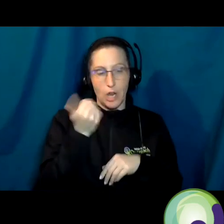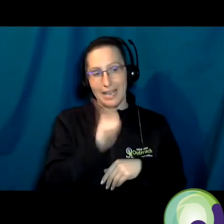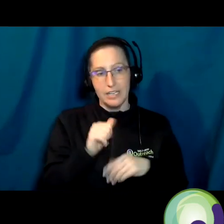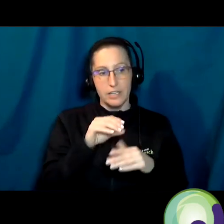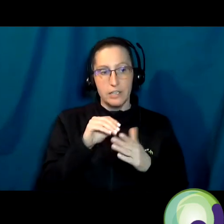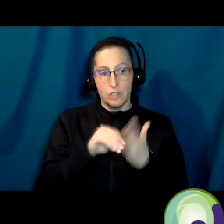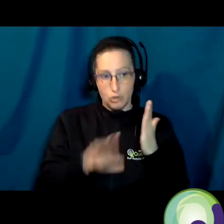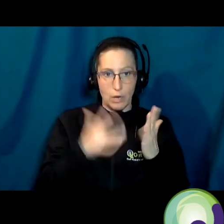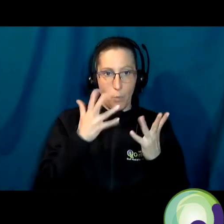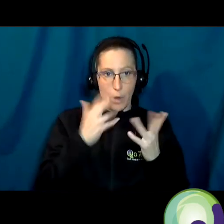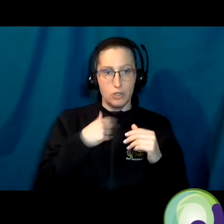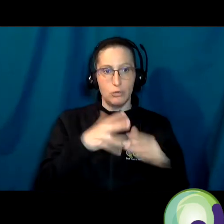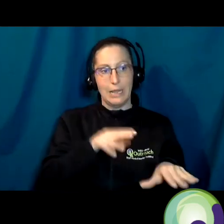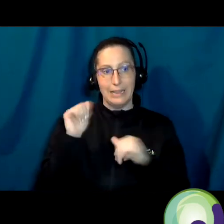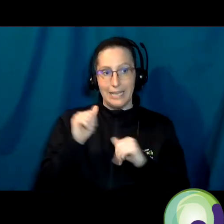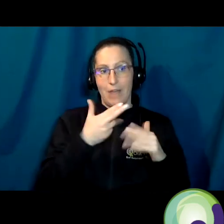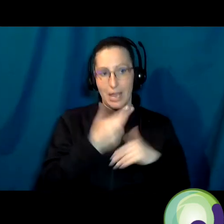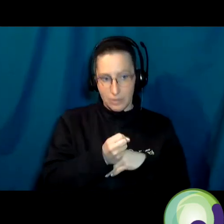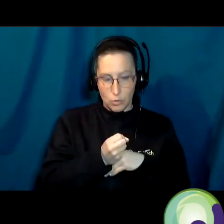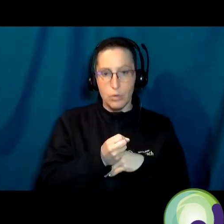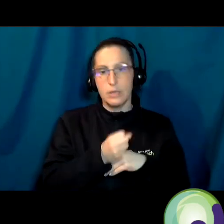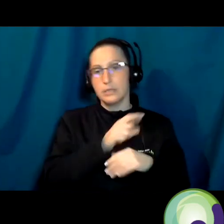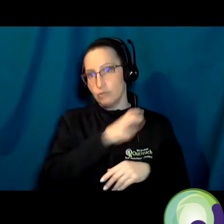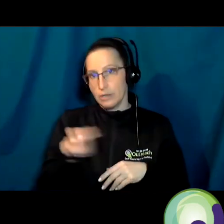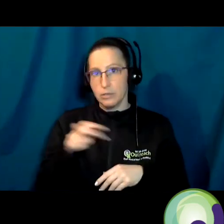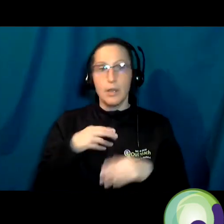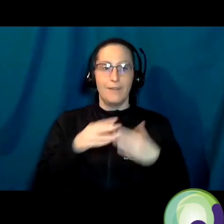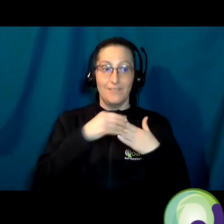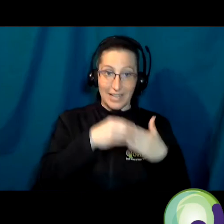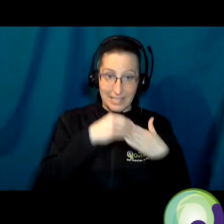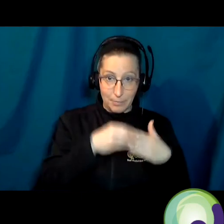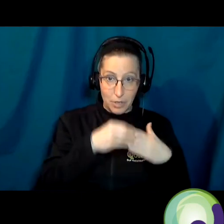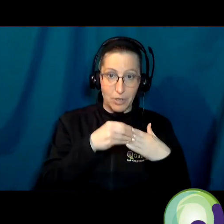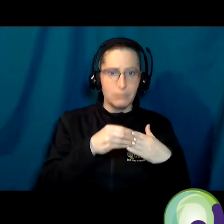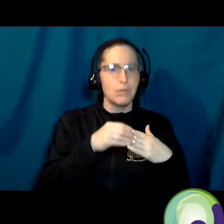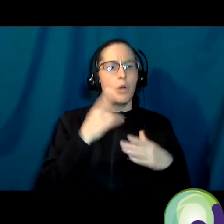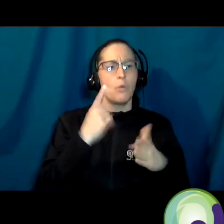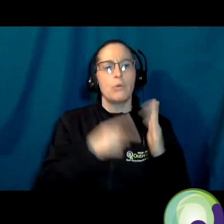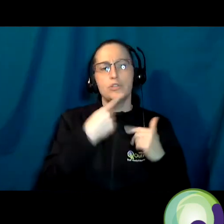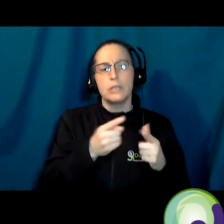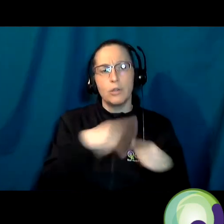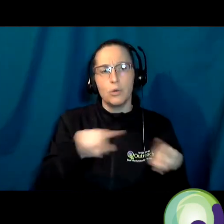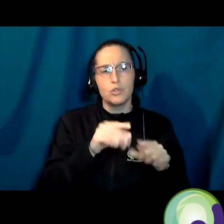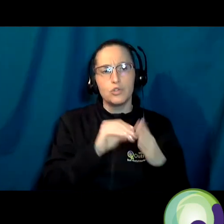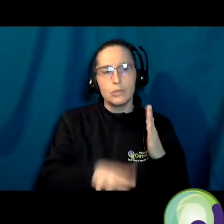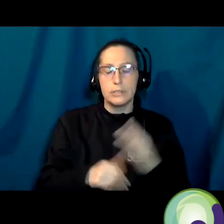to transition out of high school is to be flexible? What would you tell those students? Anna Marie: I always tell those students